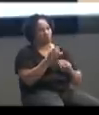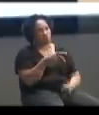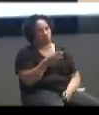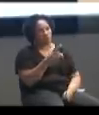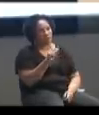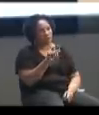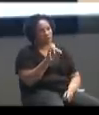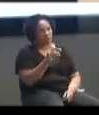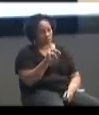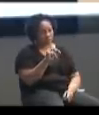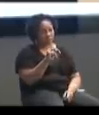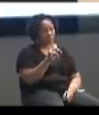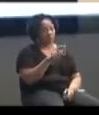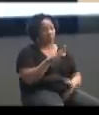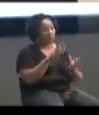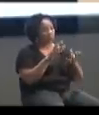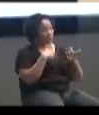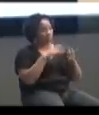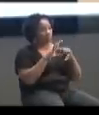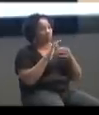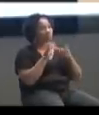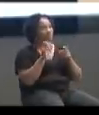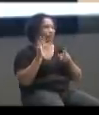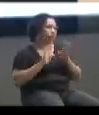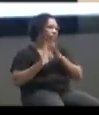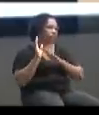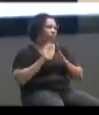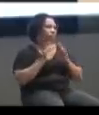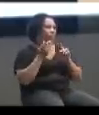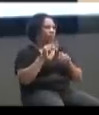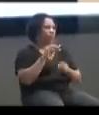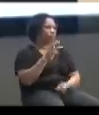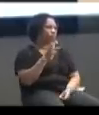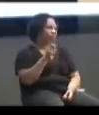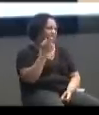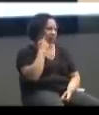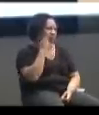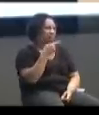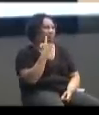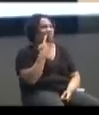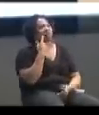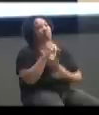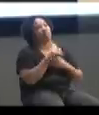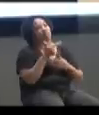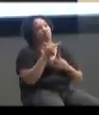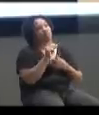OF MOON SHOTS, IF YOU WILL. IT RELATES BACK TO WHAT MICHELLE JUST SAID. GSA'S COMMITMENT TO SUSTAINABILITY STARTS WITH